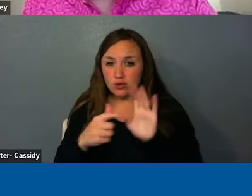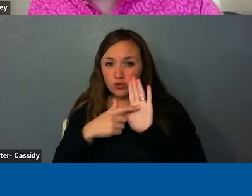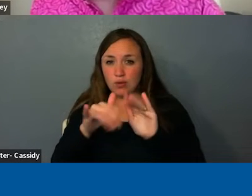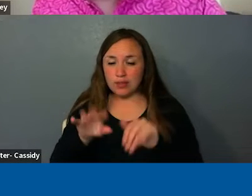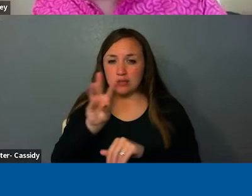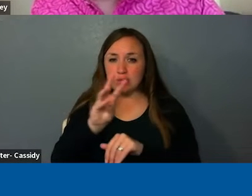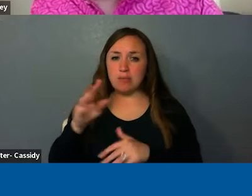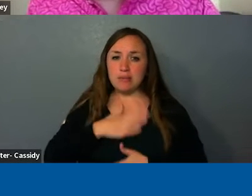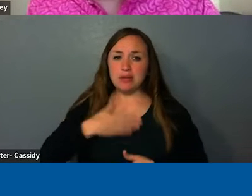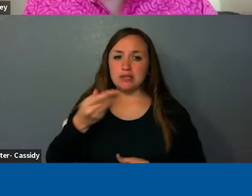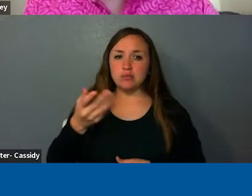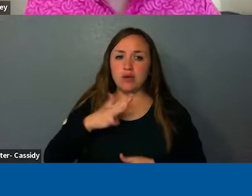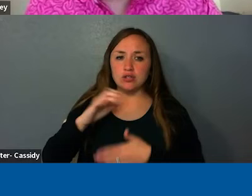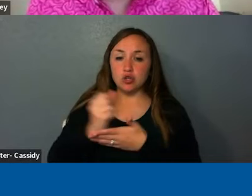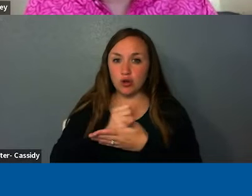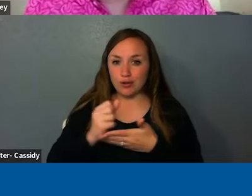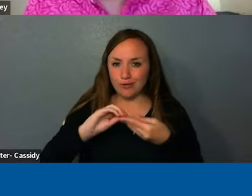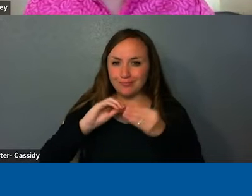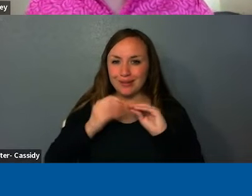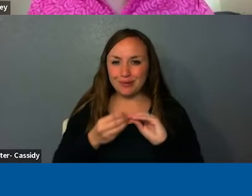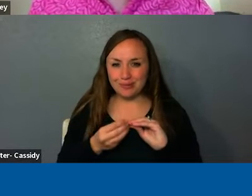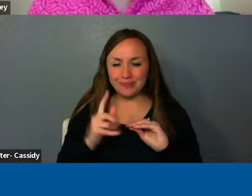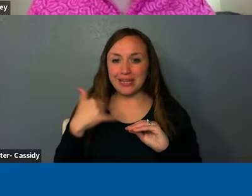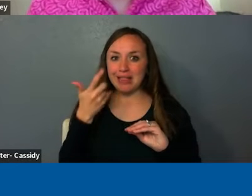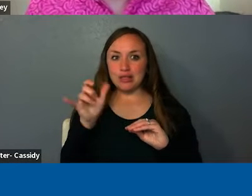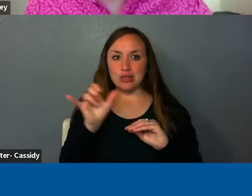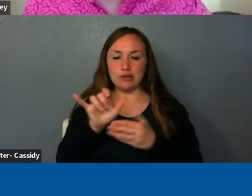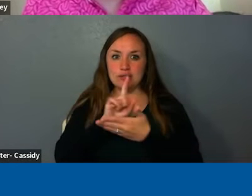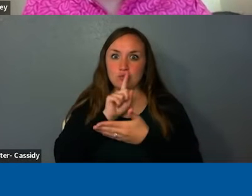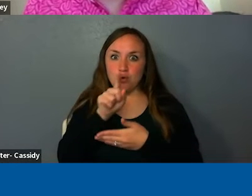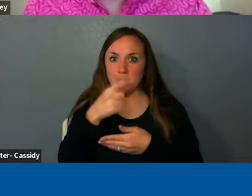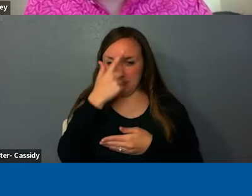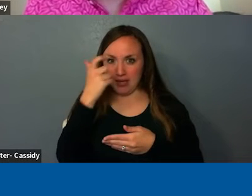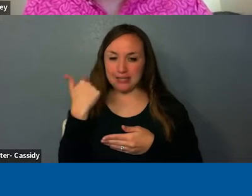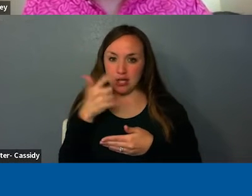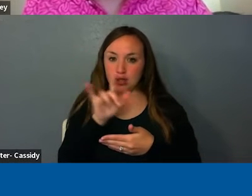Please provide your credit card number and this looks legit and because it looks legit, people might fall for it.